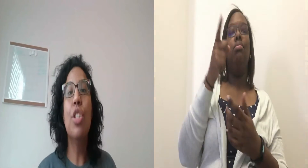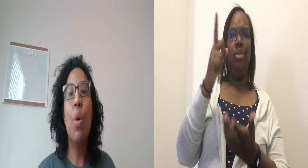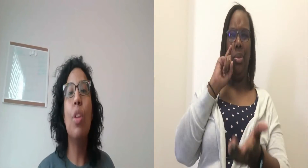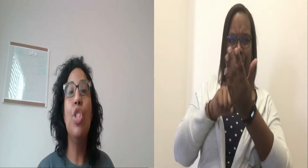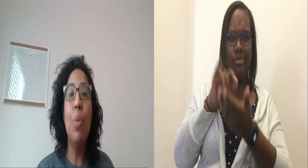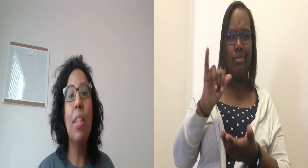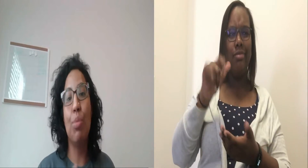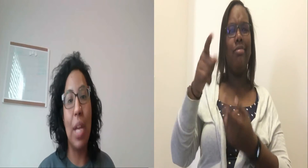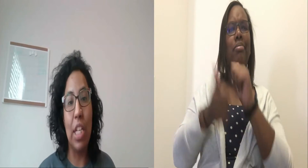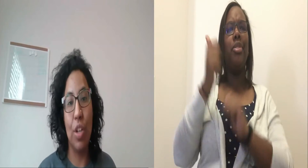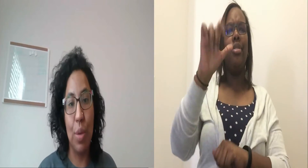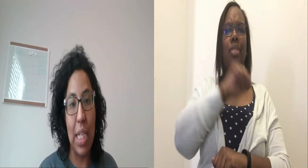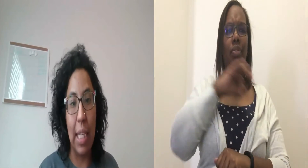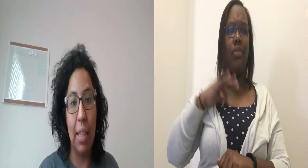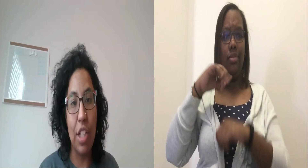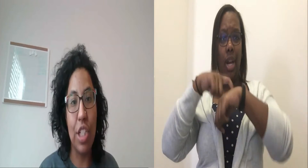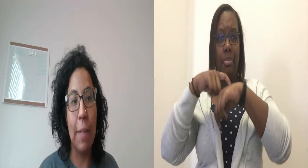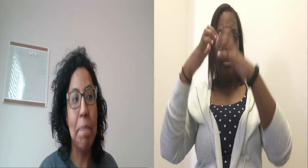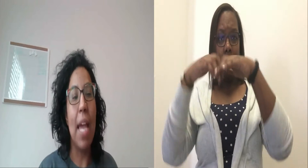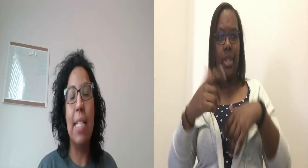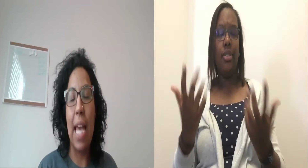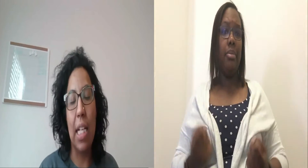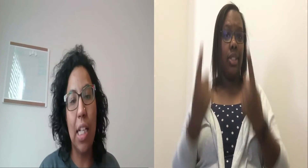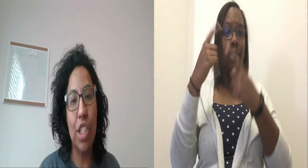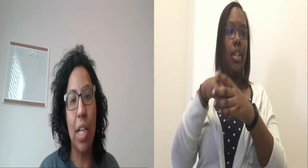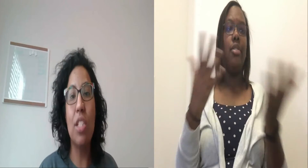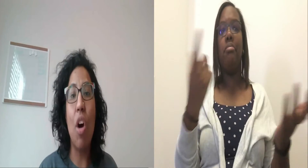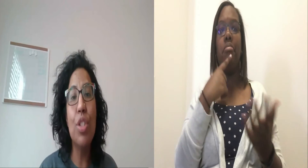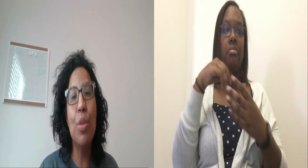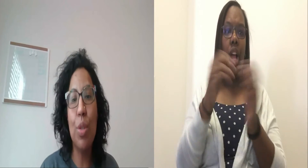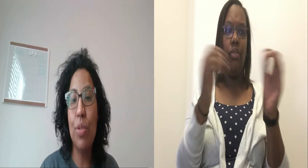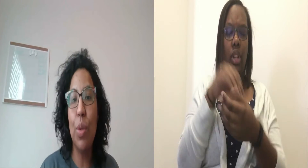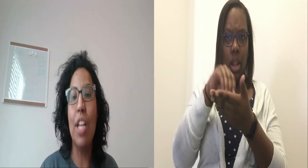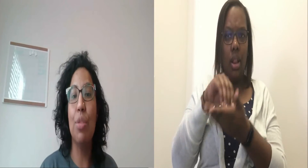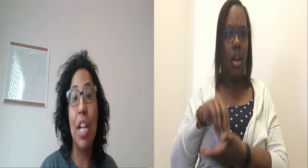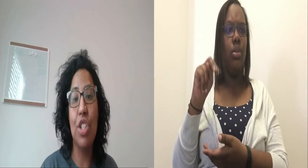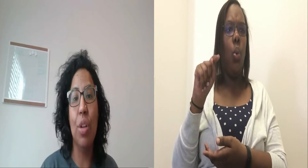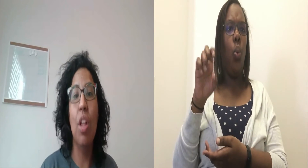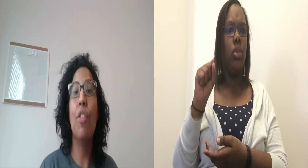so doing this regular note-taking collection and data collection is also useful and directional